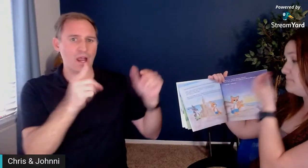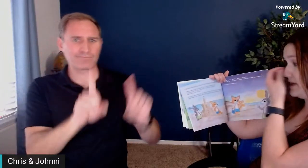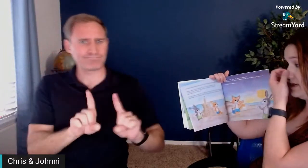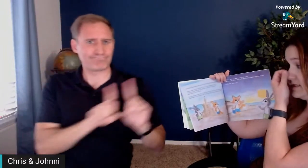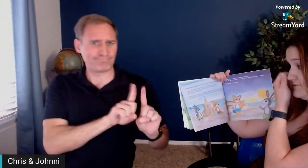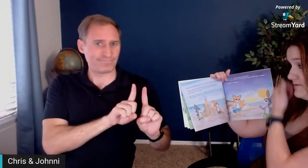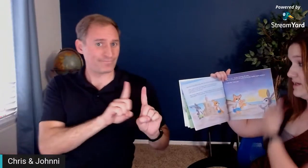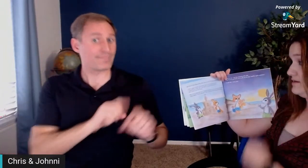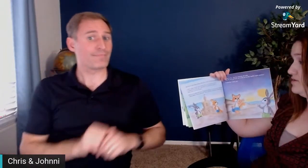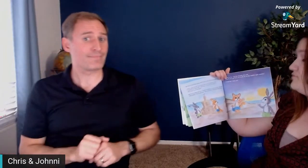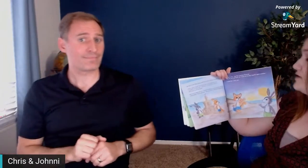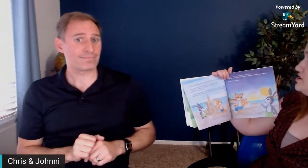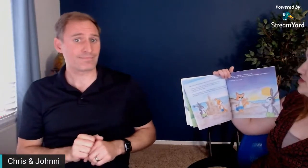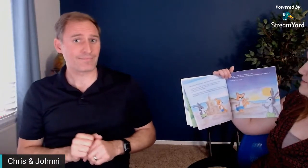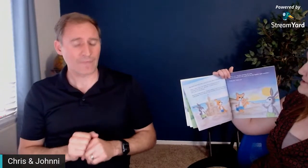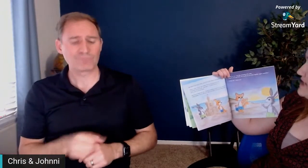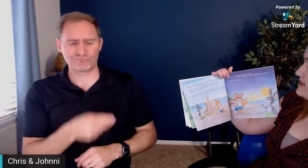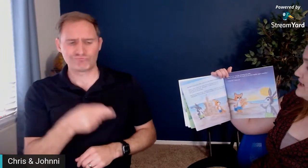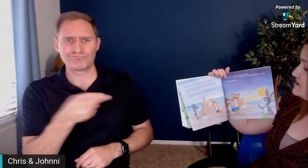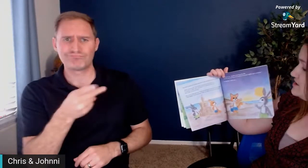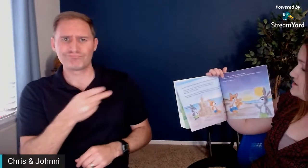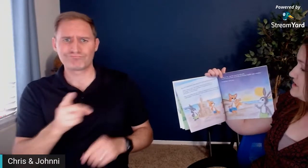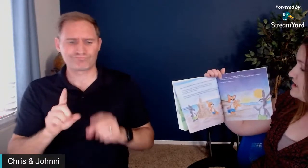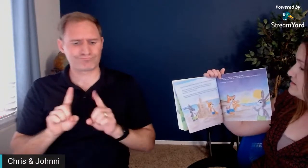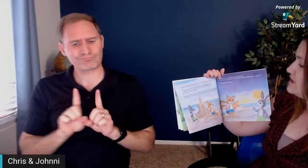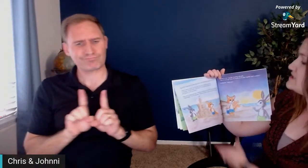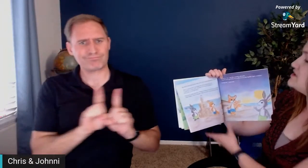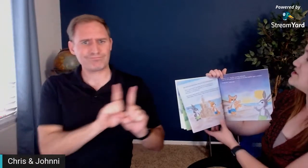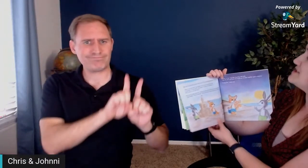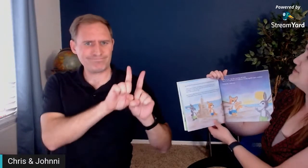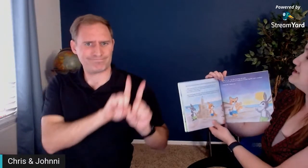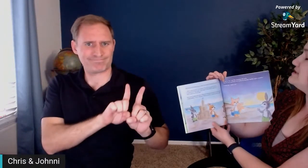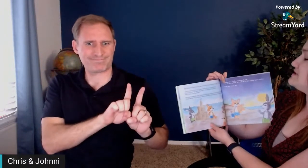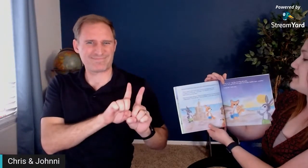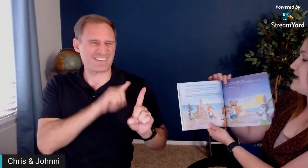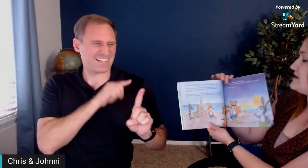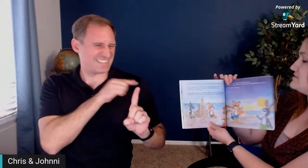ben and his friend new friend james stand next to their scent next to their splendid sand castle